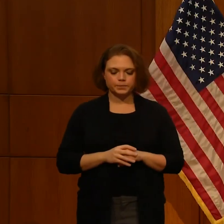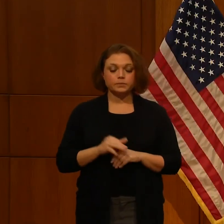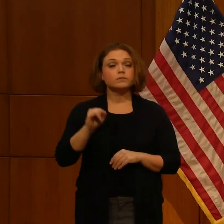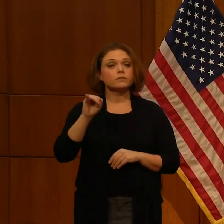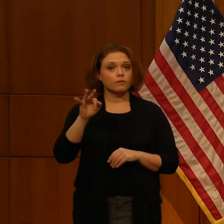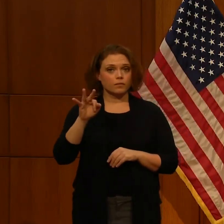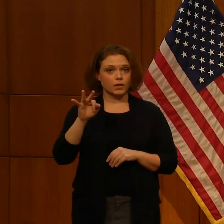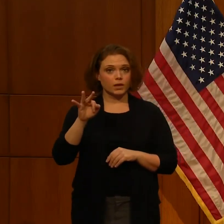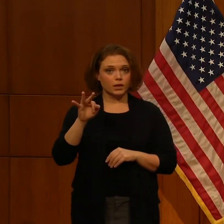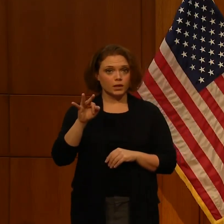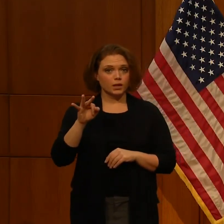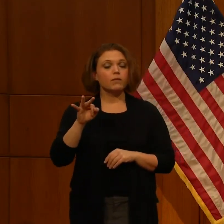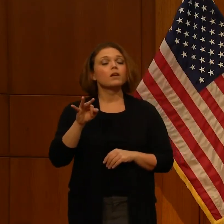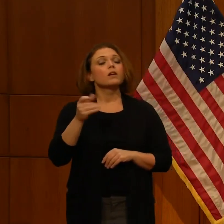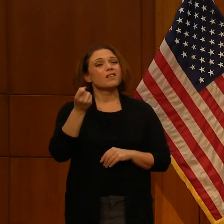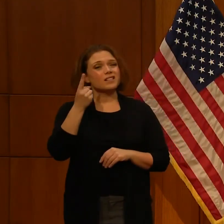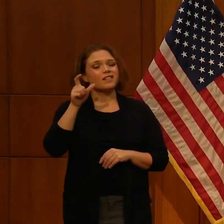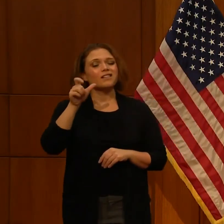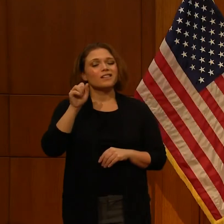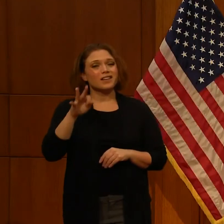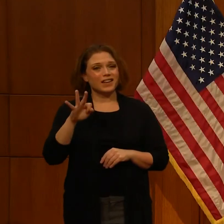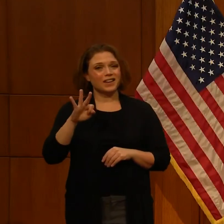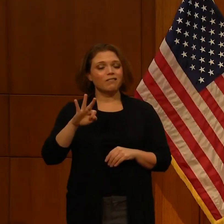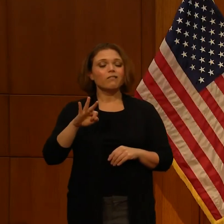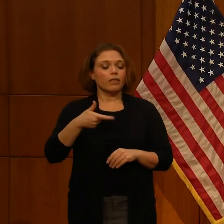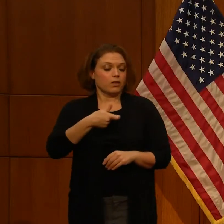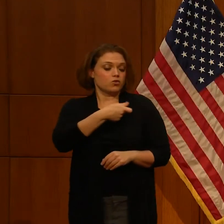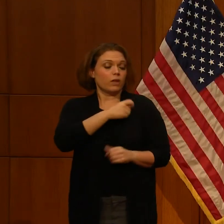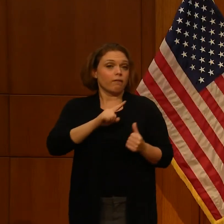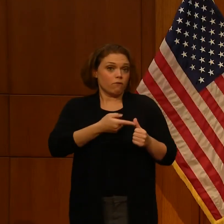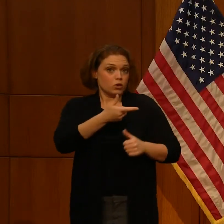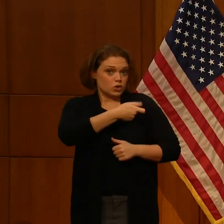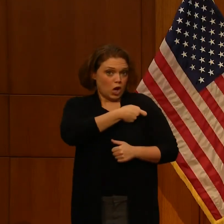THOSE GROUPS OF BOOSTER'S RECOMMENDED IF YOU'VE GOT YOUR